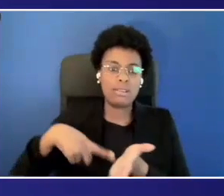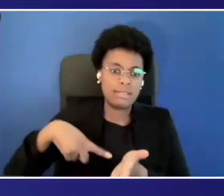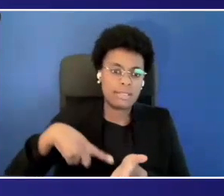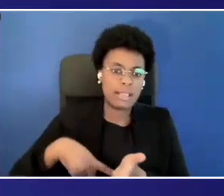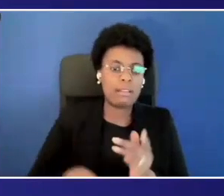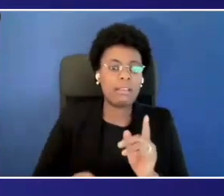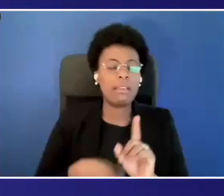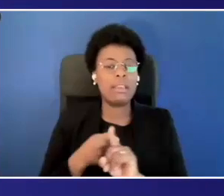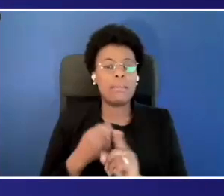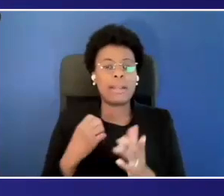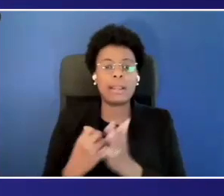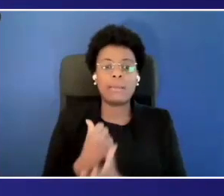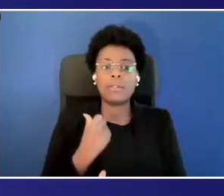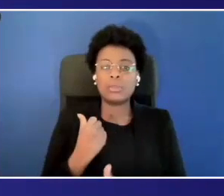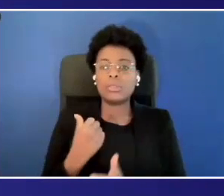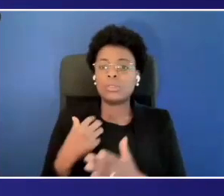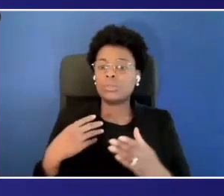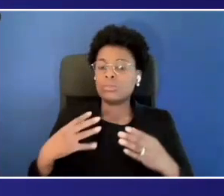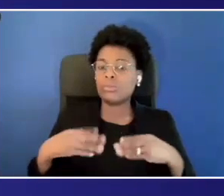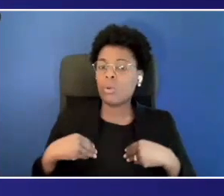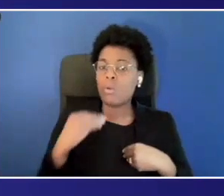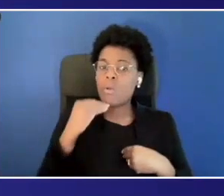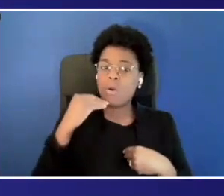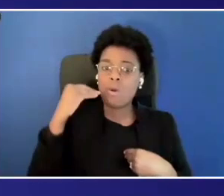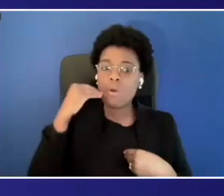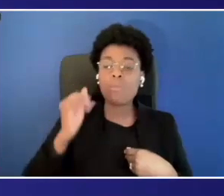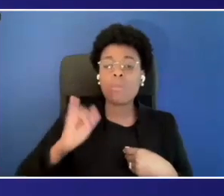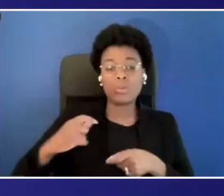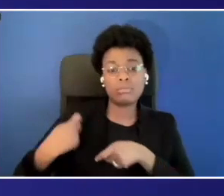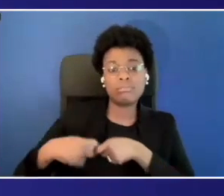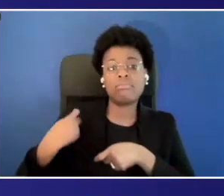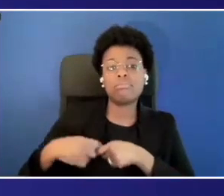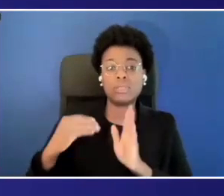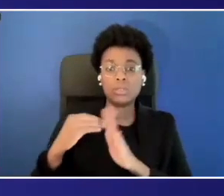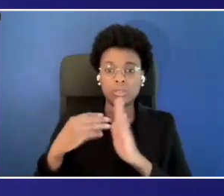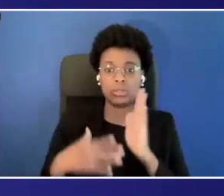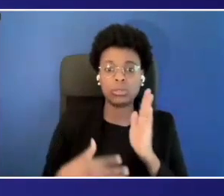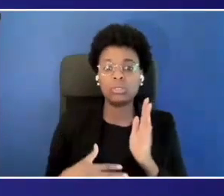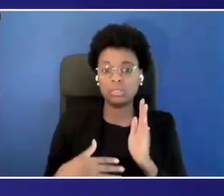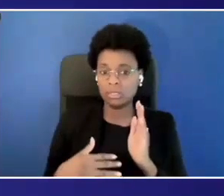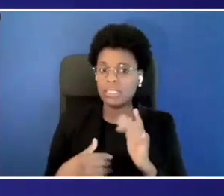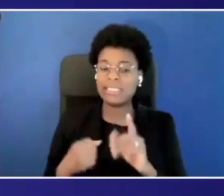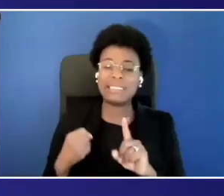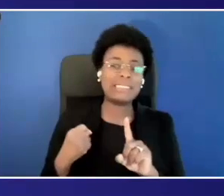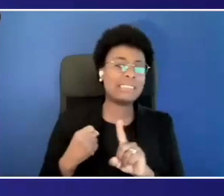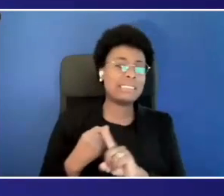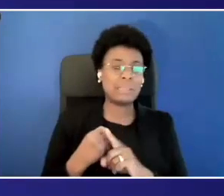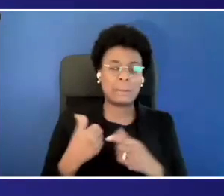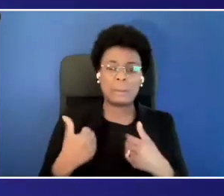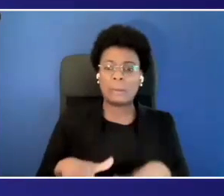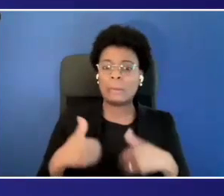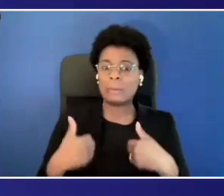I'm glad to do the students are also disproportionately impacted research shows they're often driven by desire to give back to their communities.